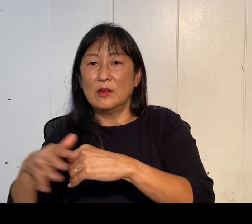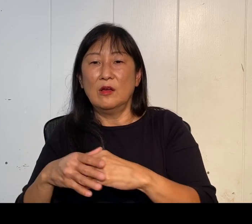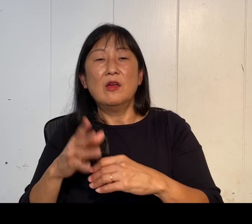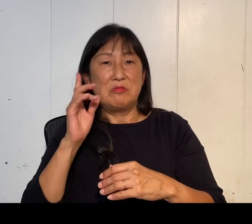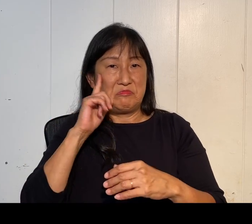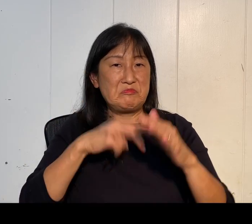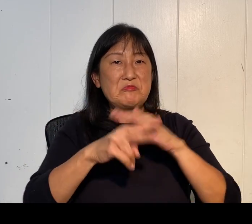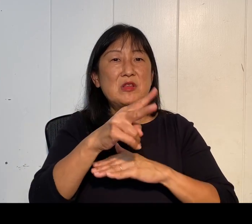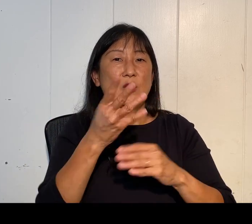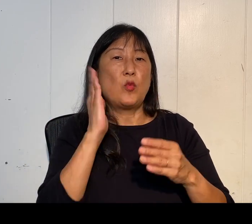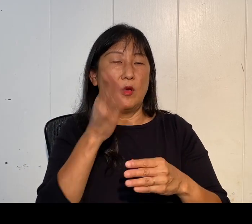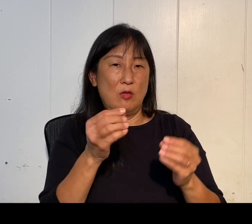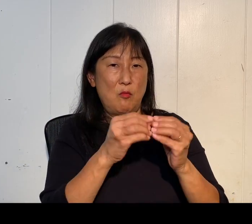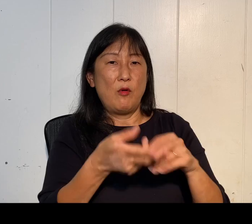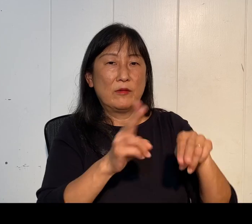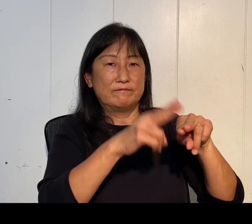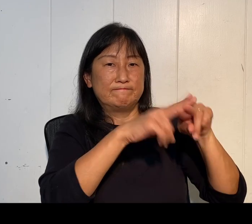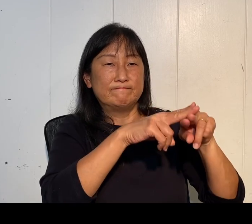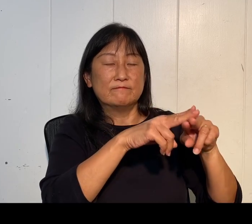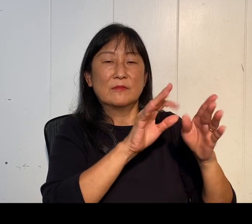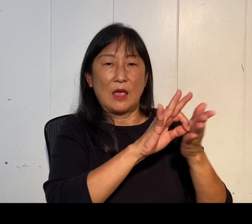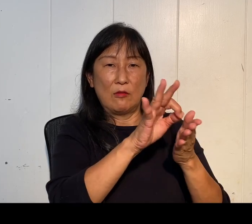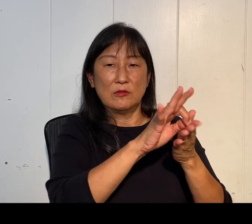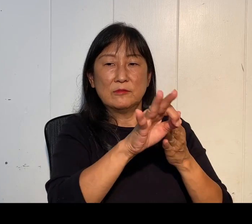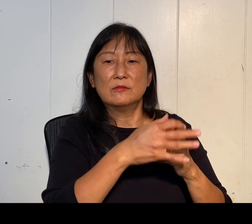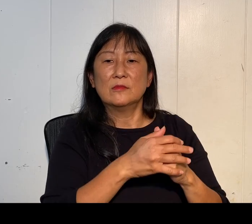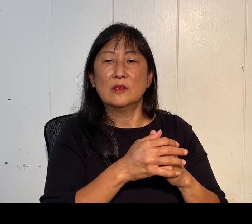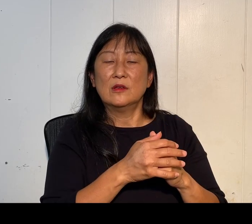are expected to be identified as the investigation and testing continue.